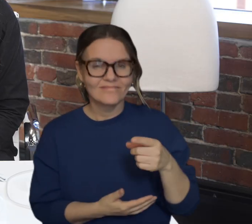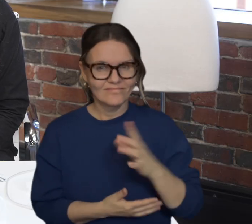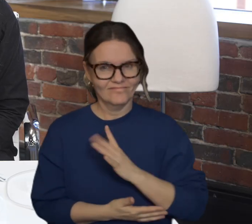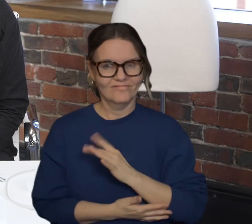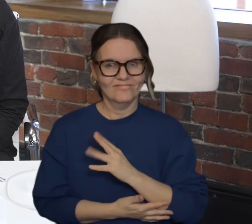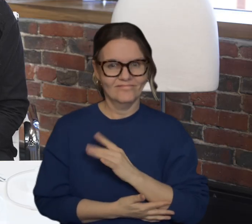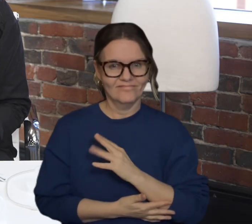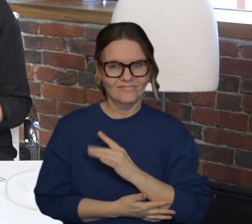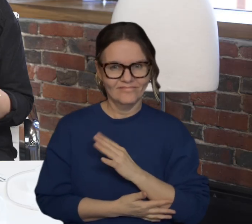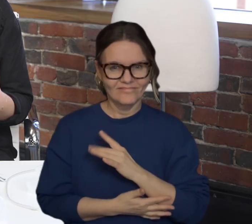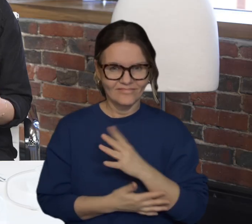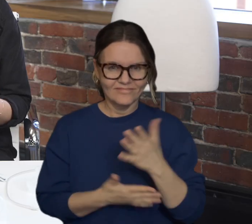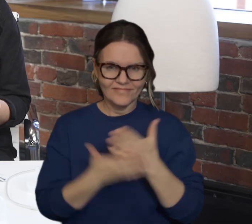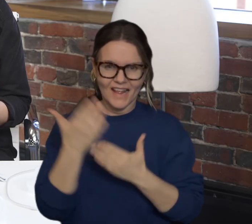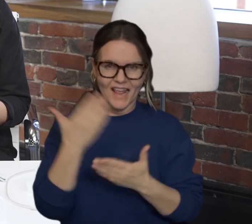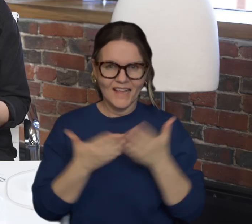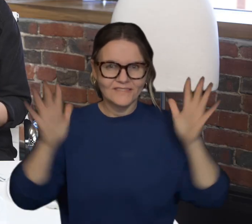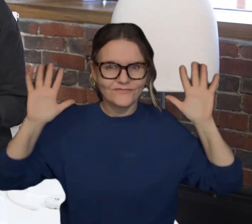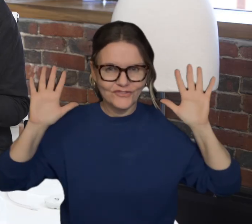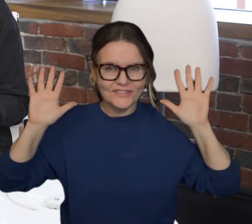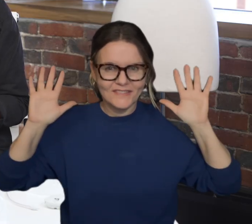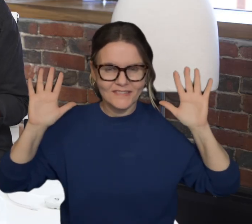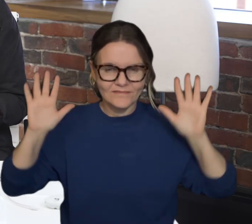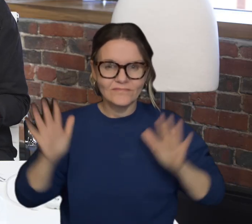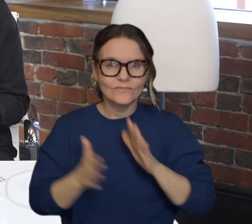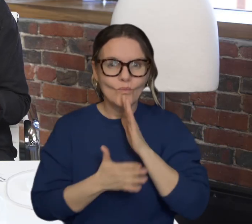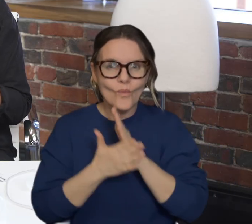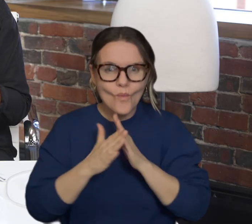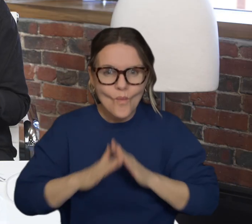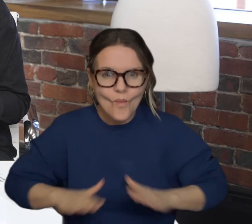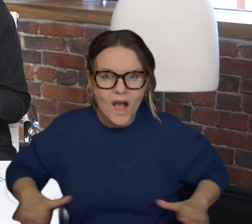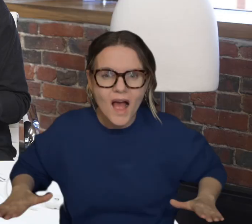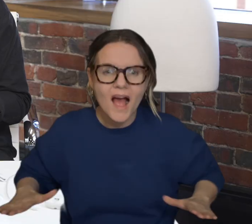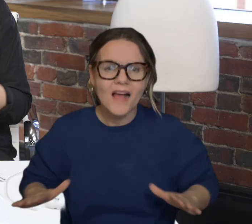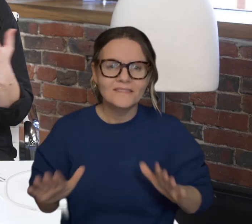also known for being ultra quiet which helps with being discreet not only handsfree